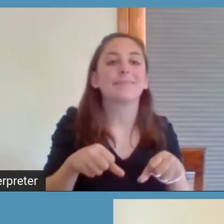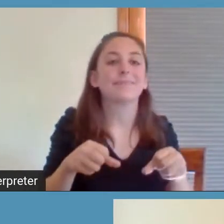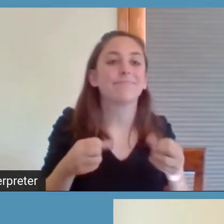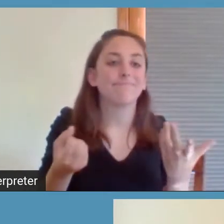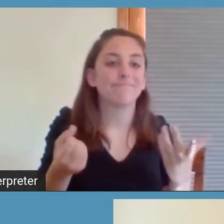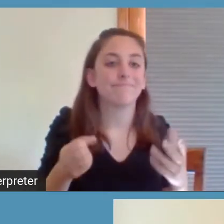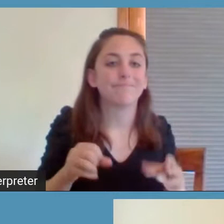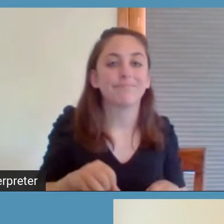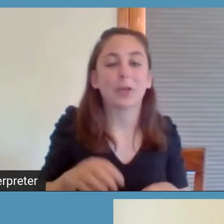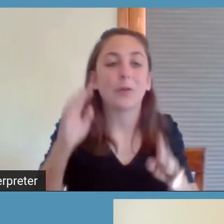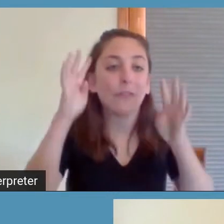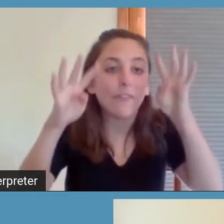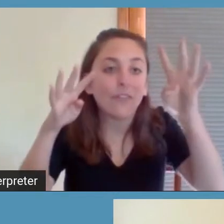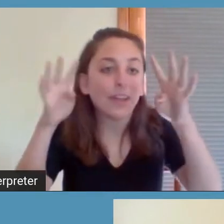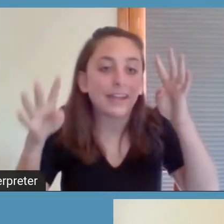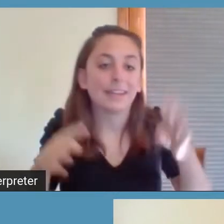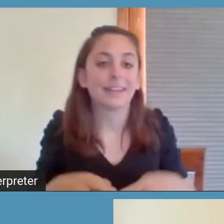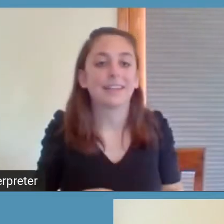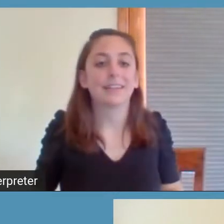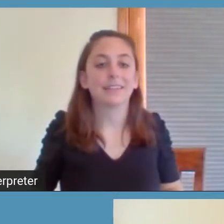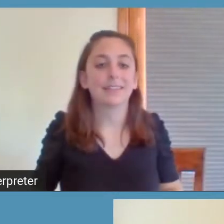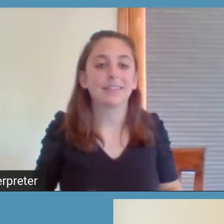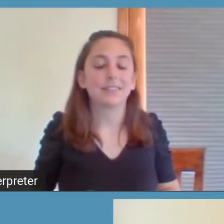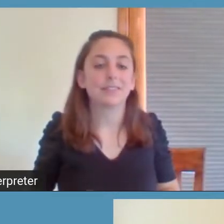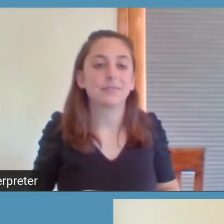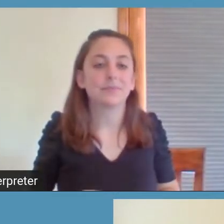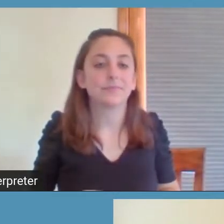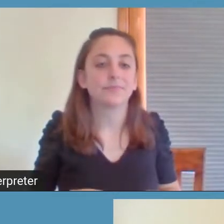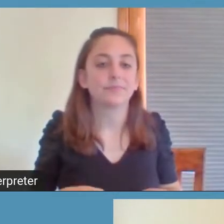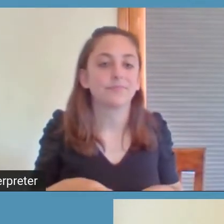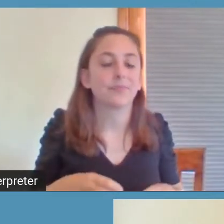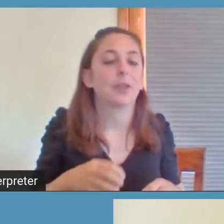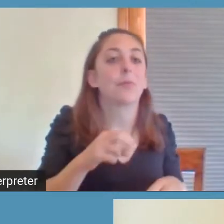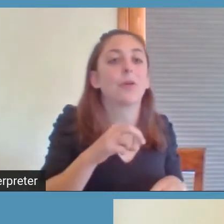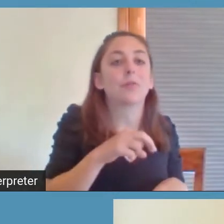place to place or teleport and then i'm really but i'm going from room to room the way i would